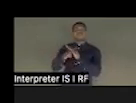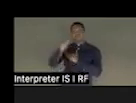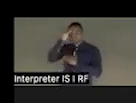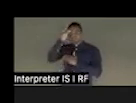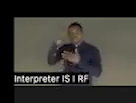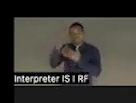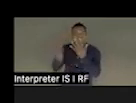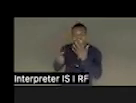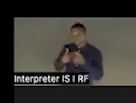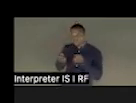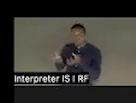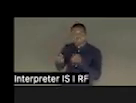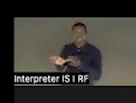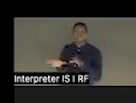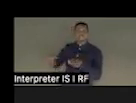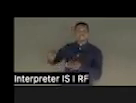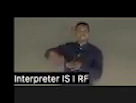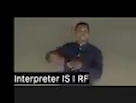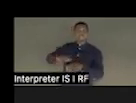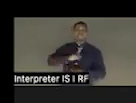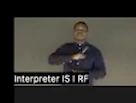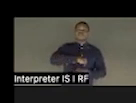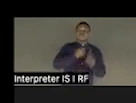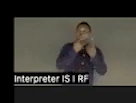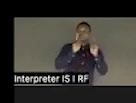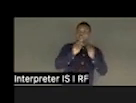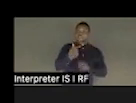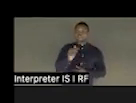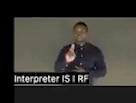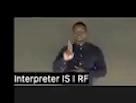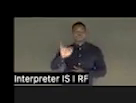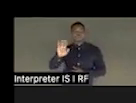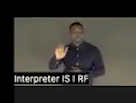in Latvia called SUSTENTO and then we have the University of Maribor